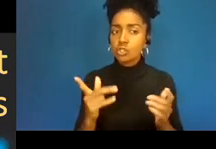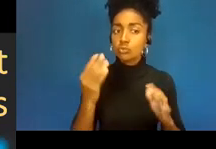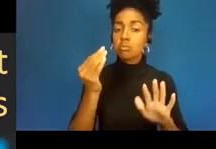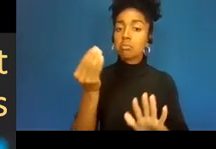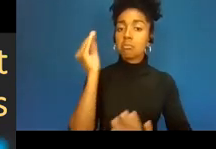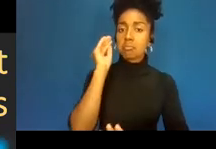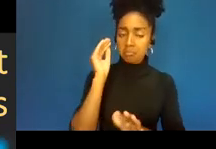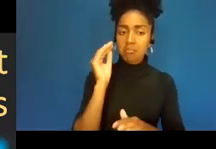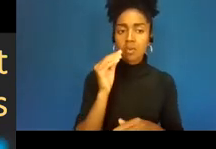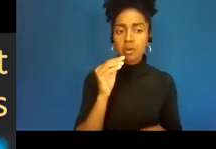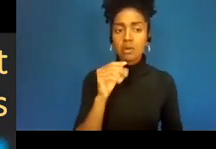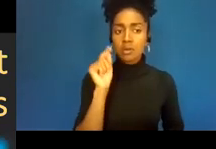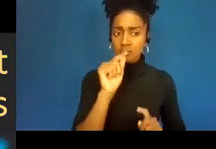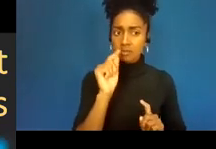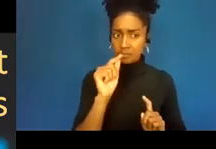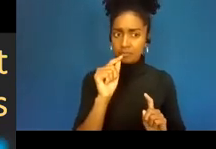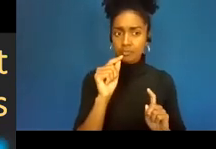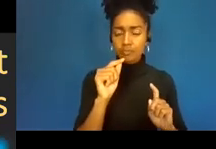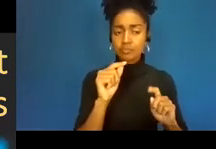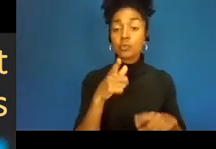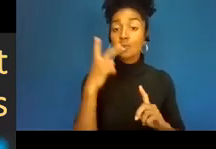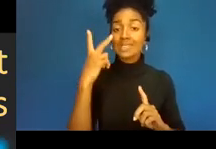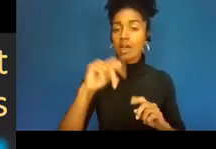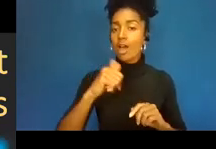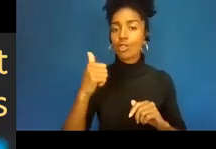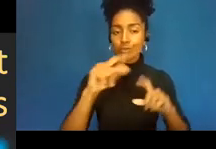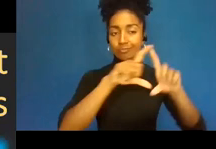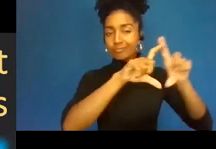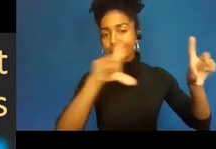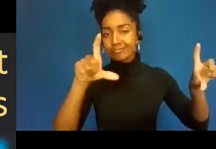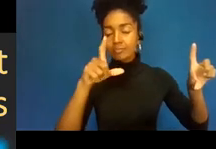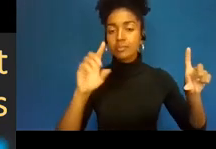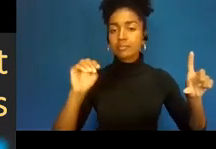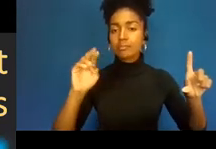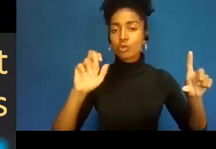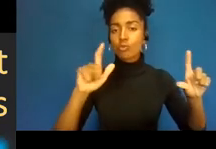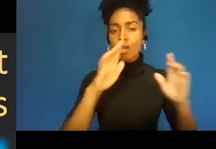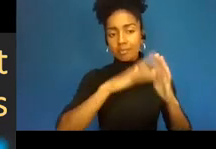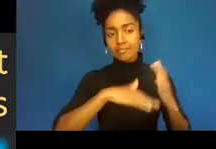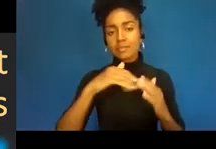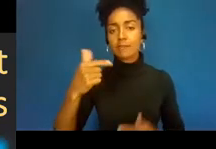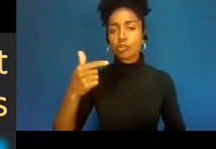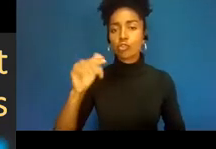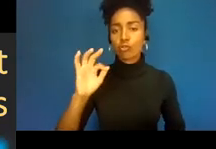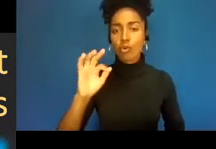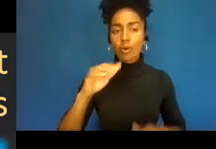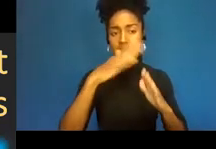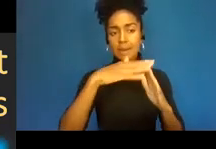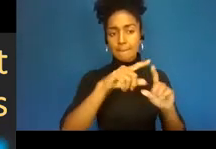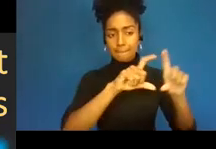You'll see another mural of George Floyd at the top. So briefly here these points.